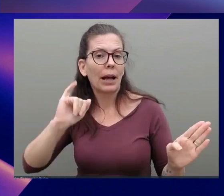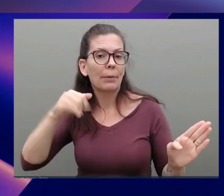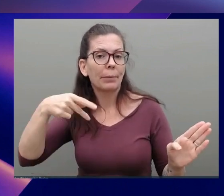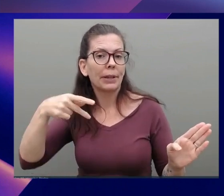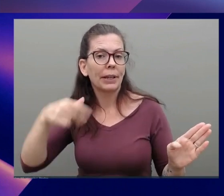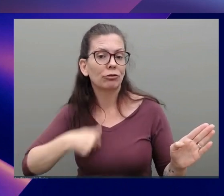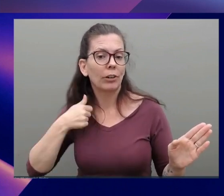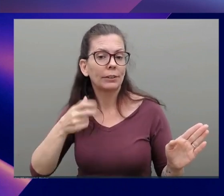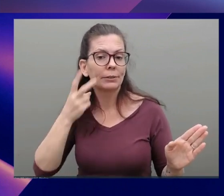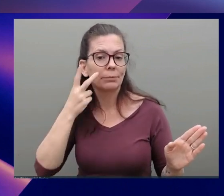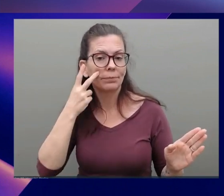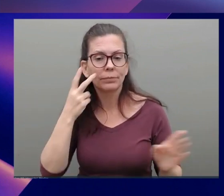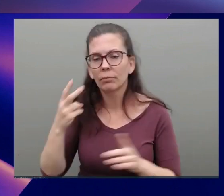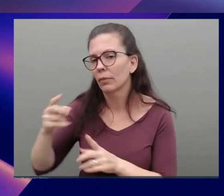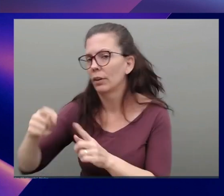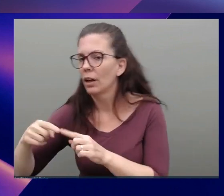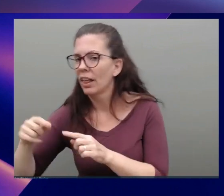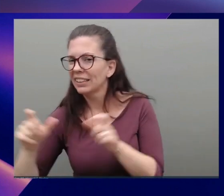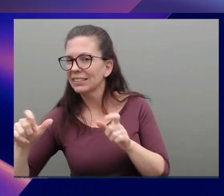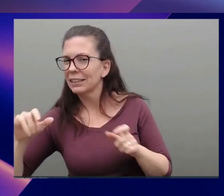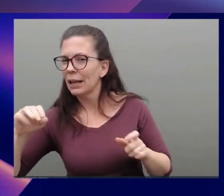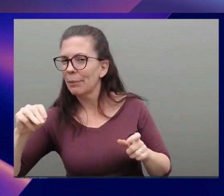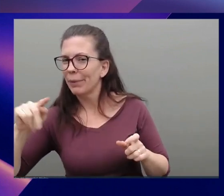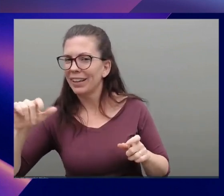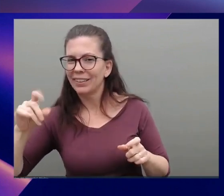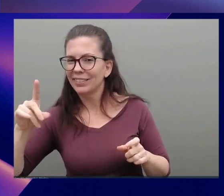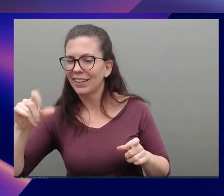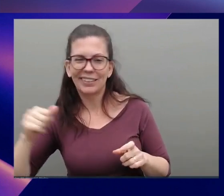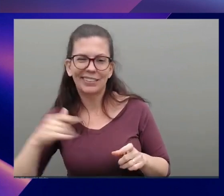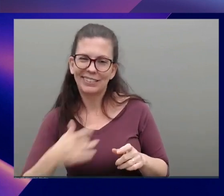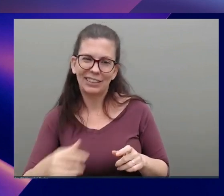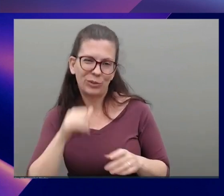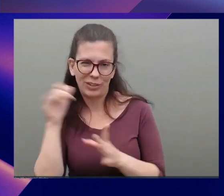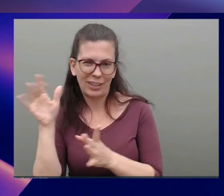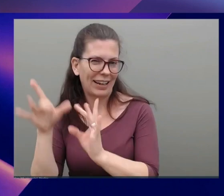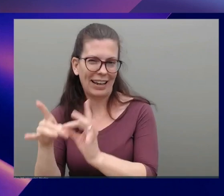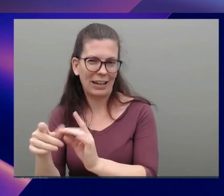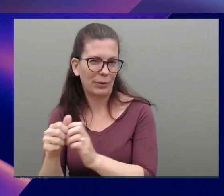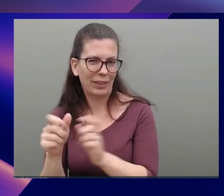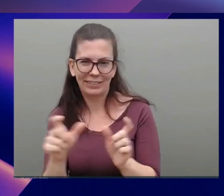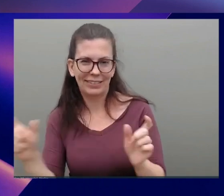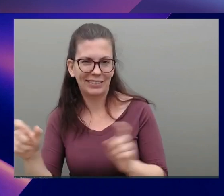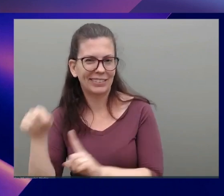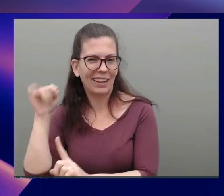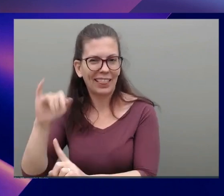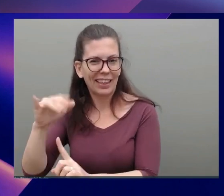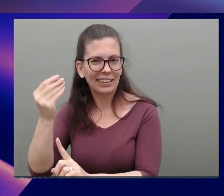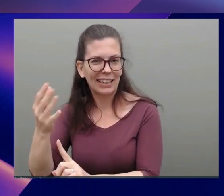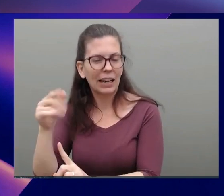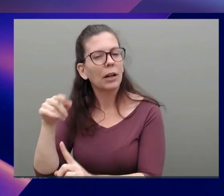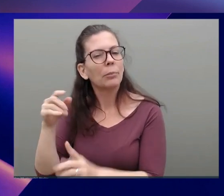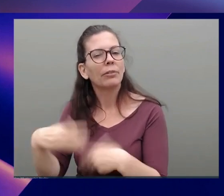The instance metadata, you don't use that to connect on the instance. Yes. - The instance metadata provides you information about the instances.